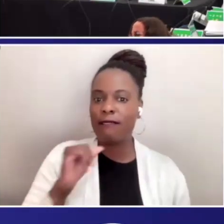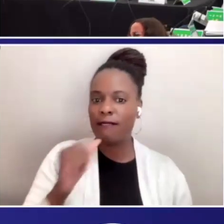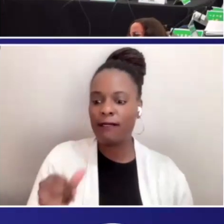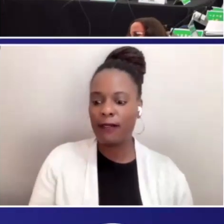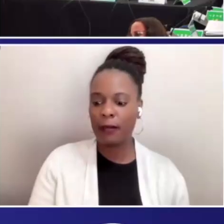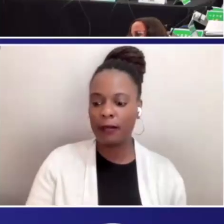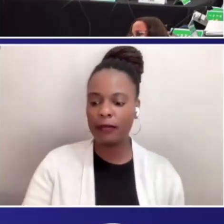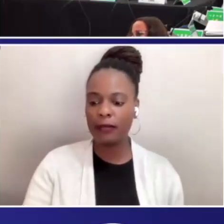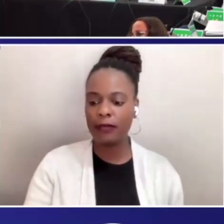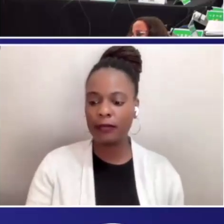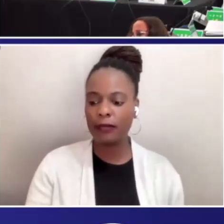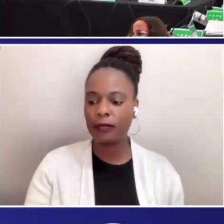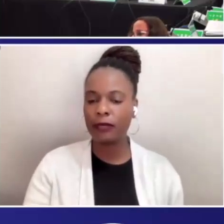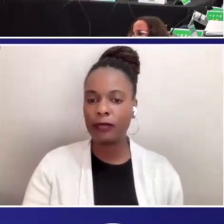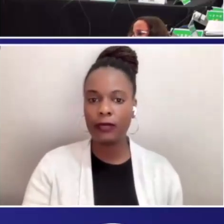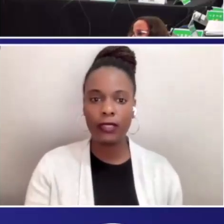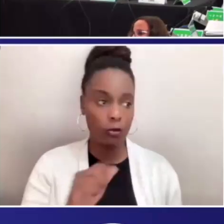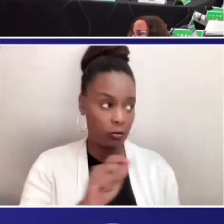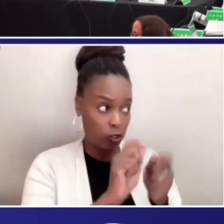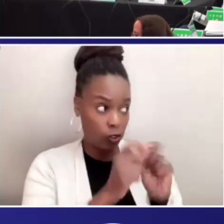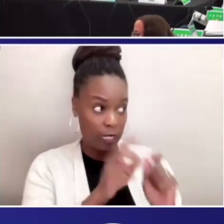Of the change in the date. Is that what you referring to? Yes, ma'am.